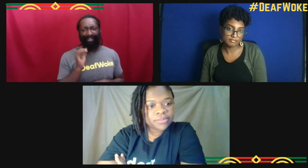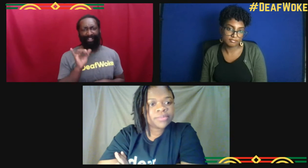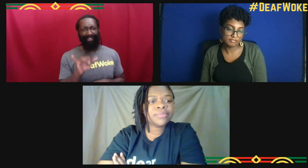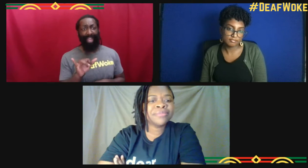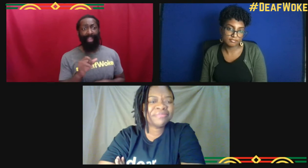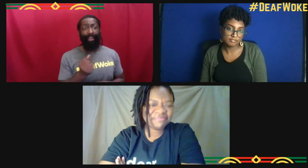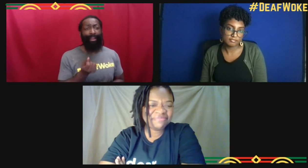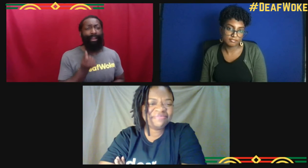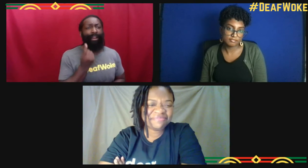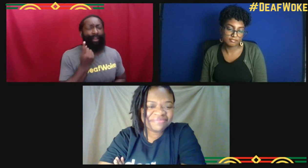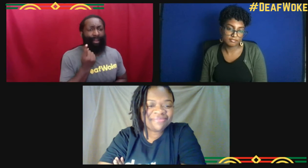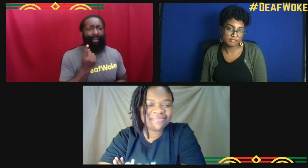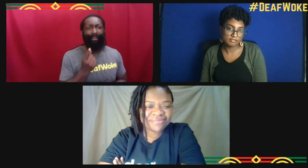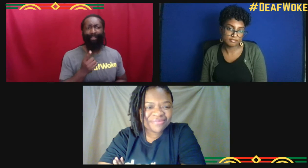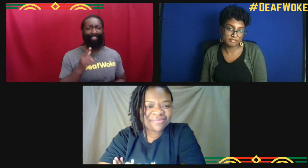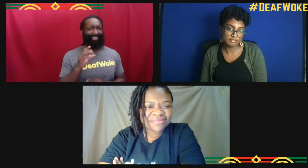but their English might be a little broken